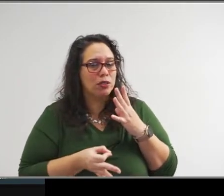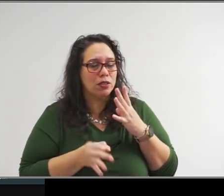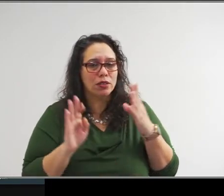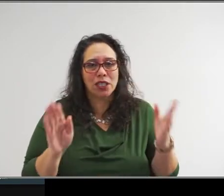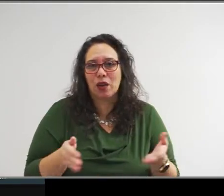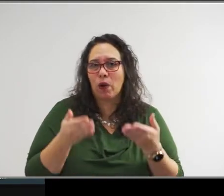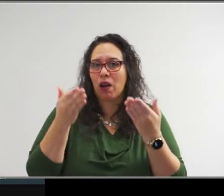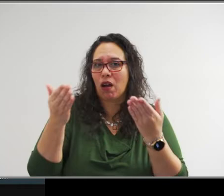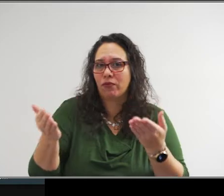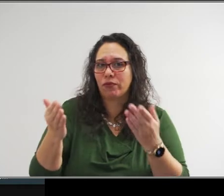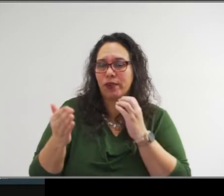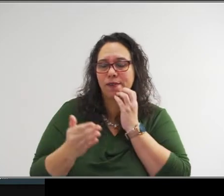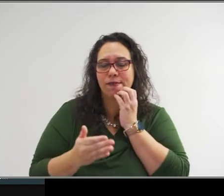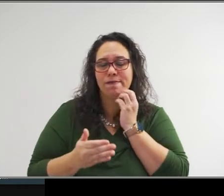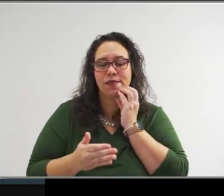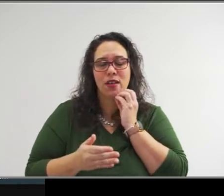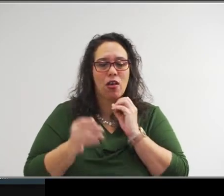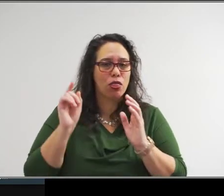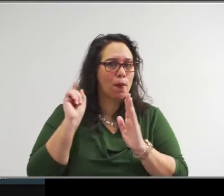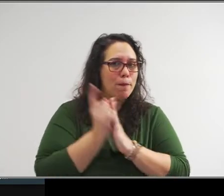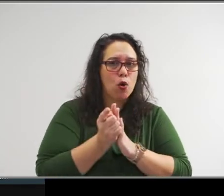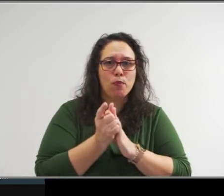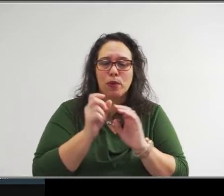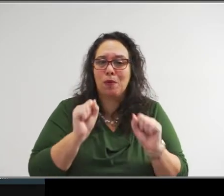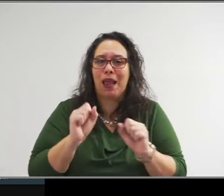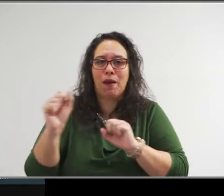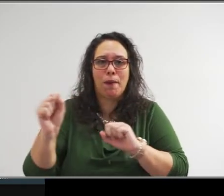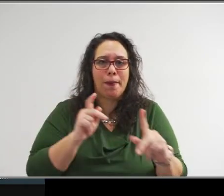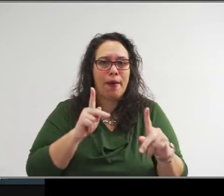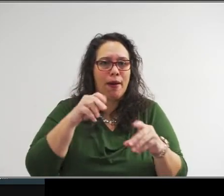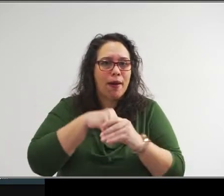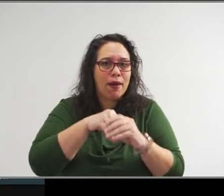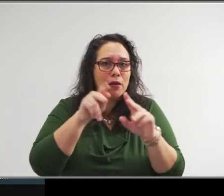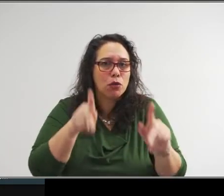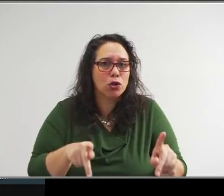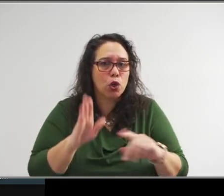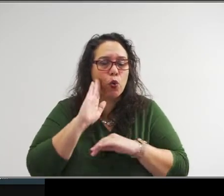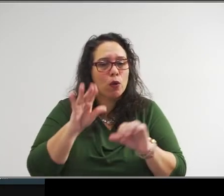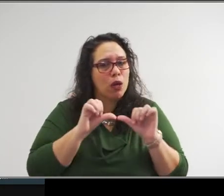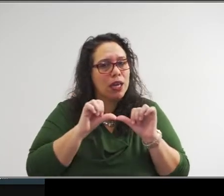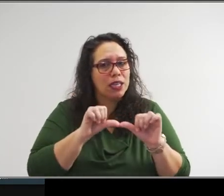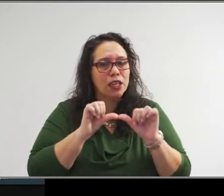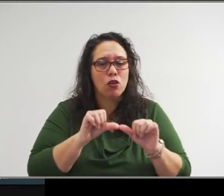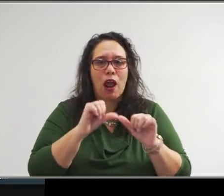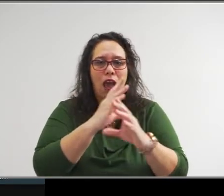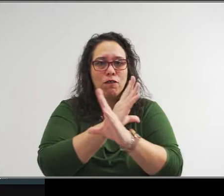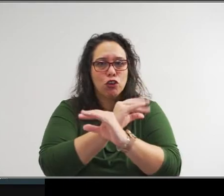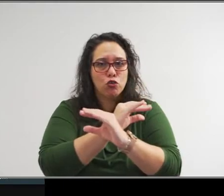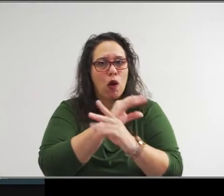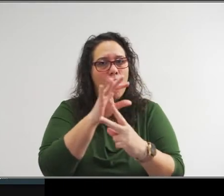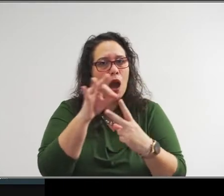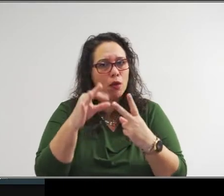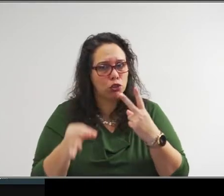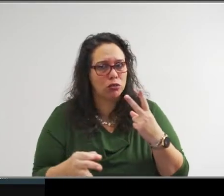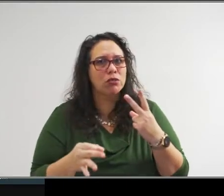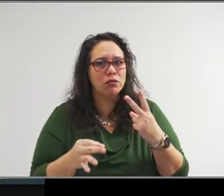So in the moment that we are allowed to return in person we will continue to have virtual options as we make that transition.